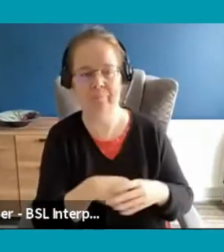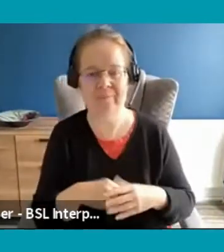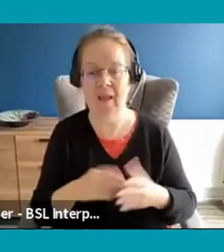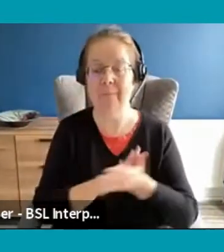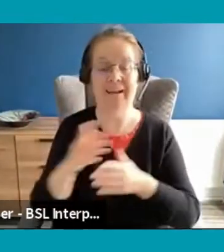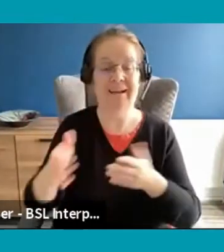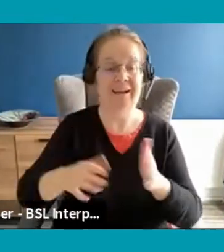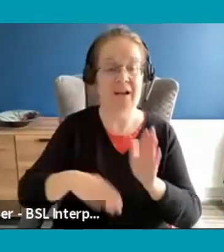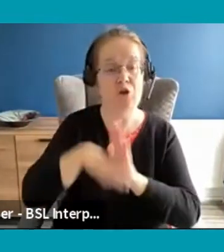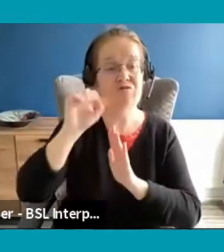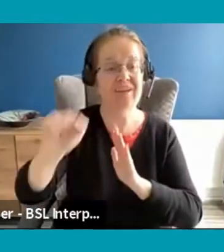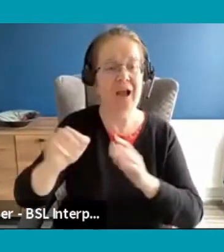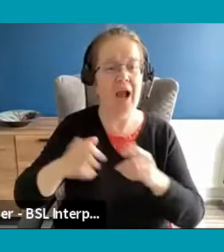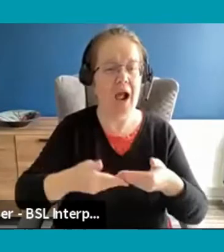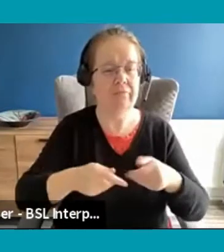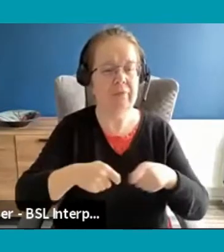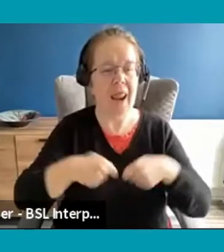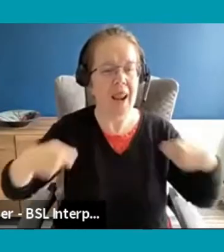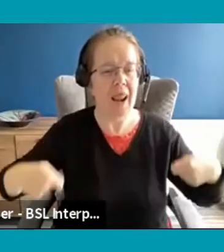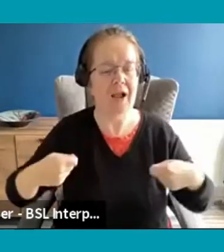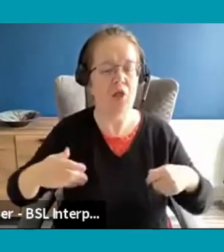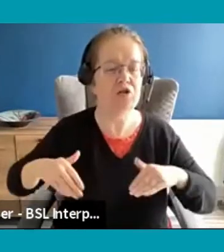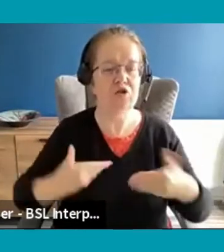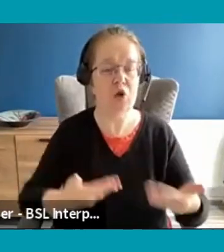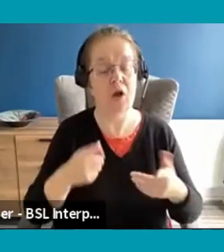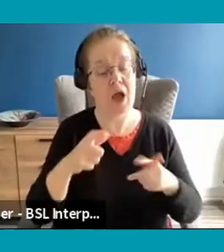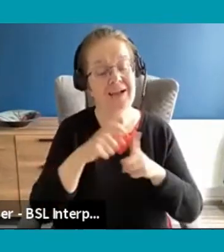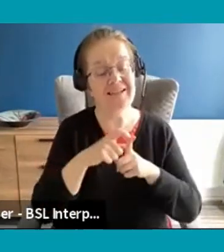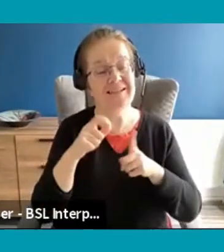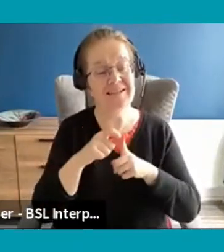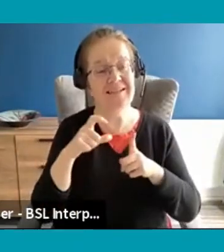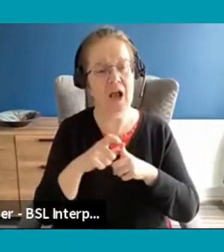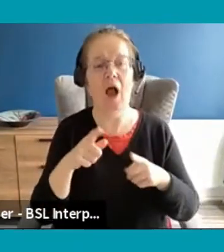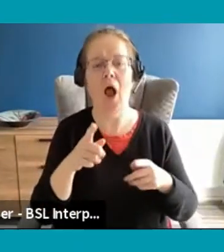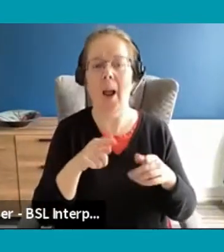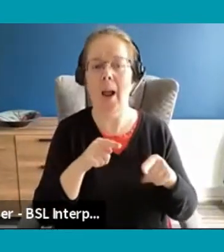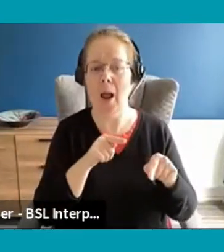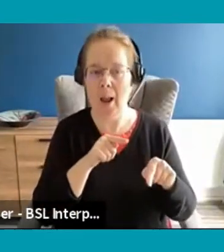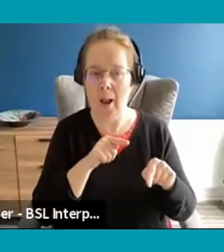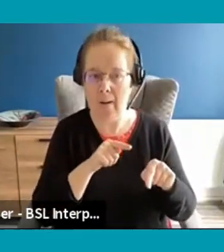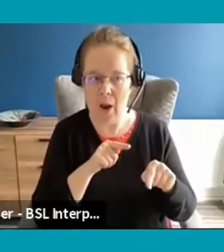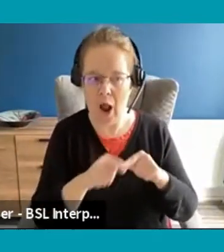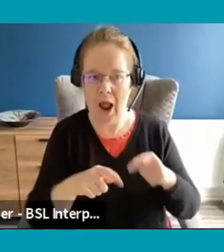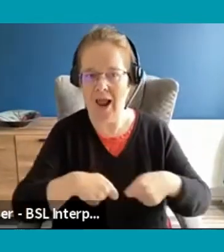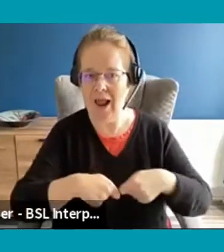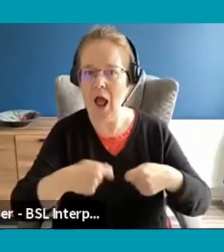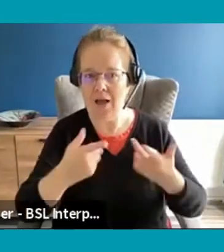One of the one of the biggest things that you notice about DPD. Is longevity of service within DPD so